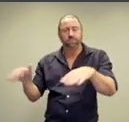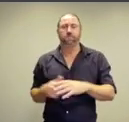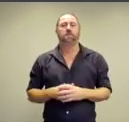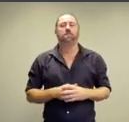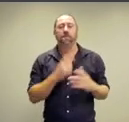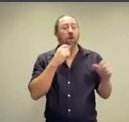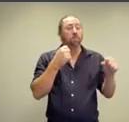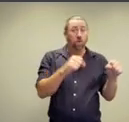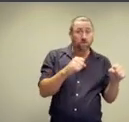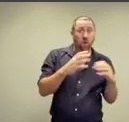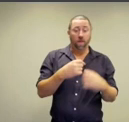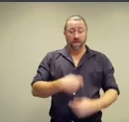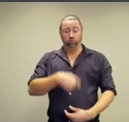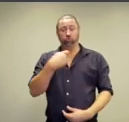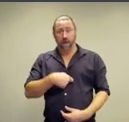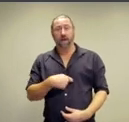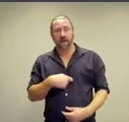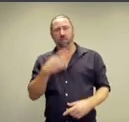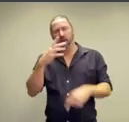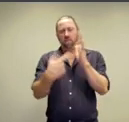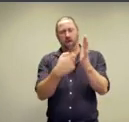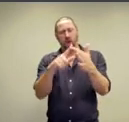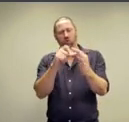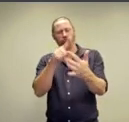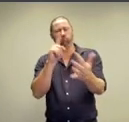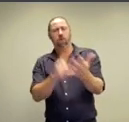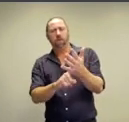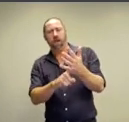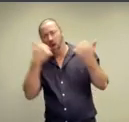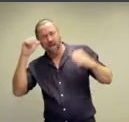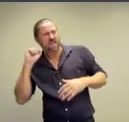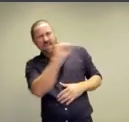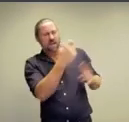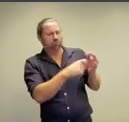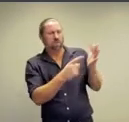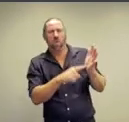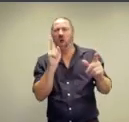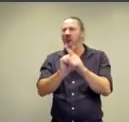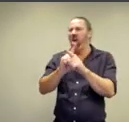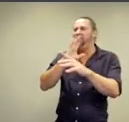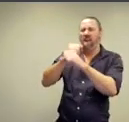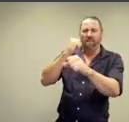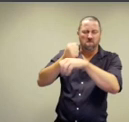The motorbike and the motorbike jacket became a symbol of rebelliousness